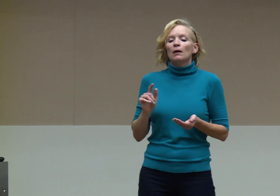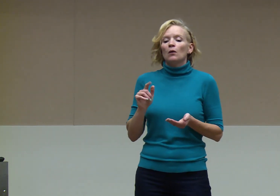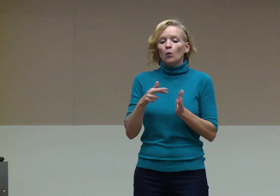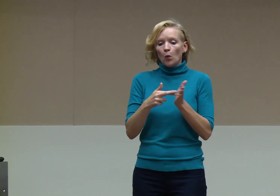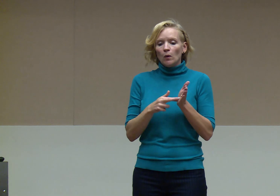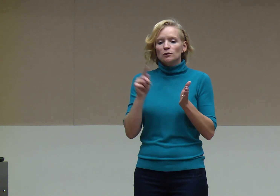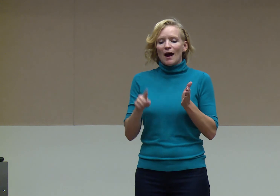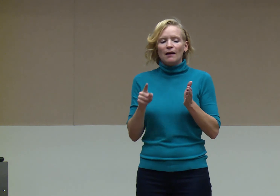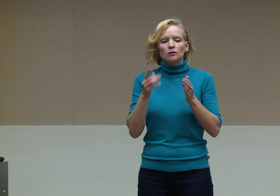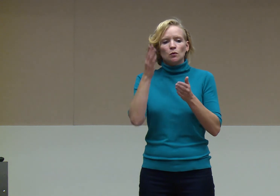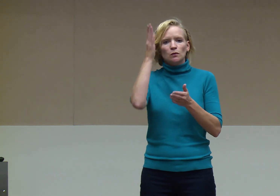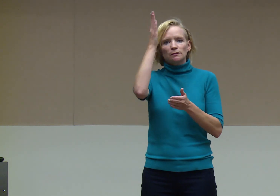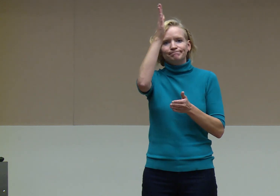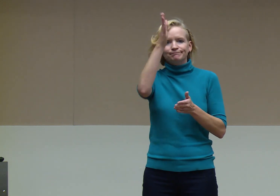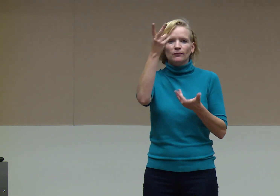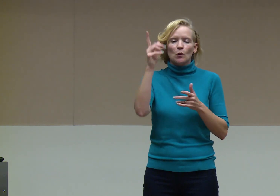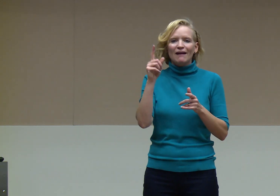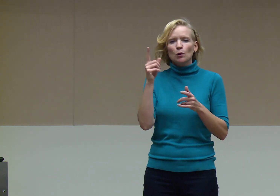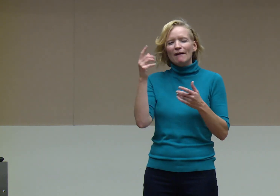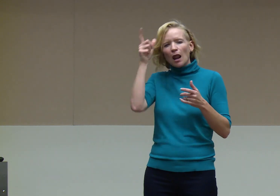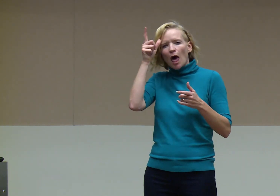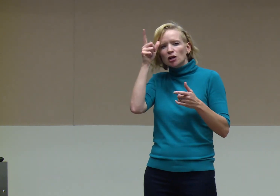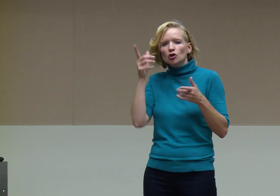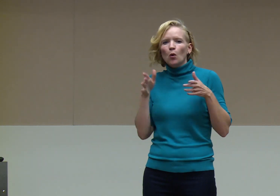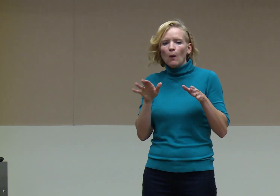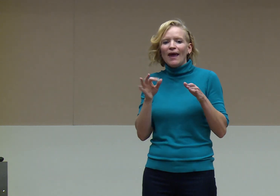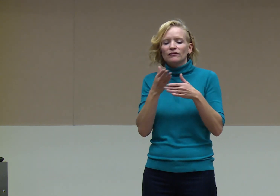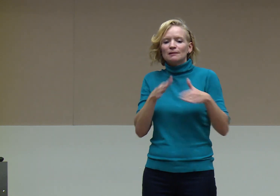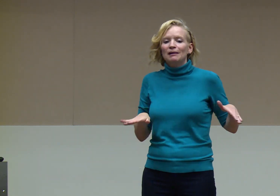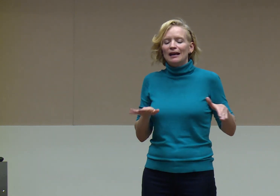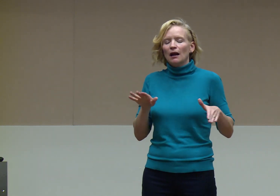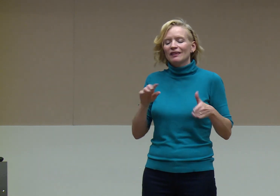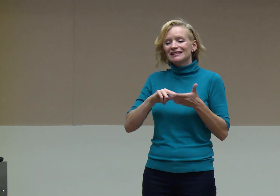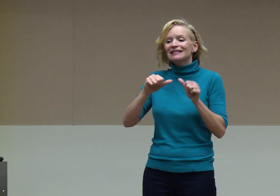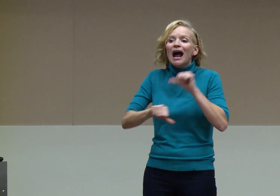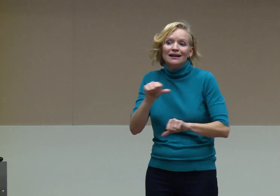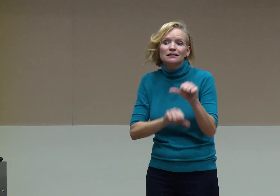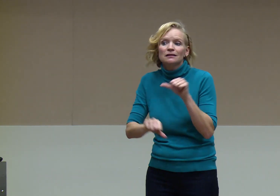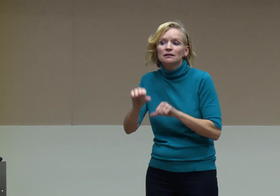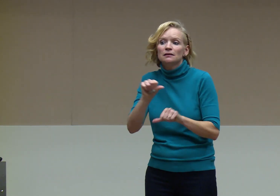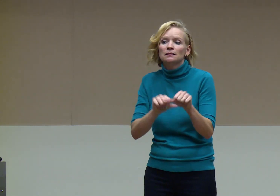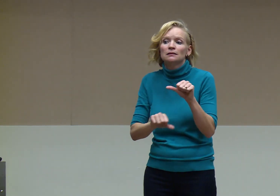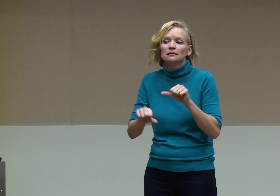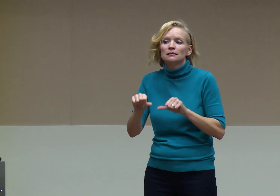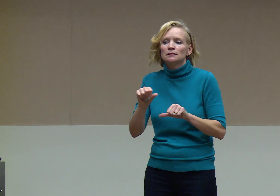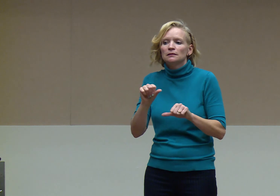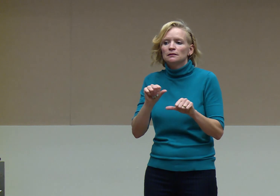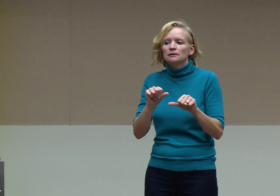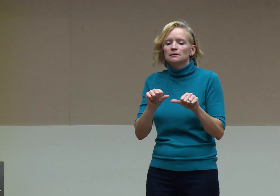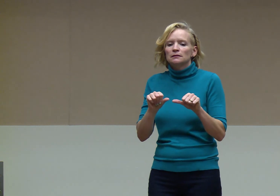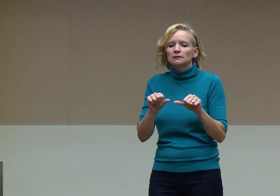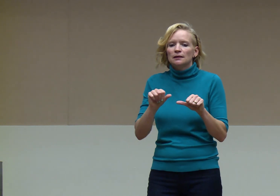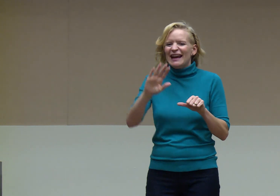So the rules say you gotta find a logical way to split the science, really.